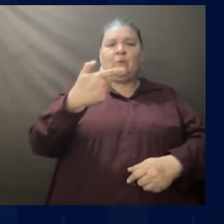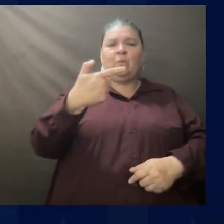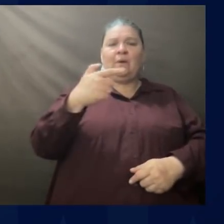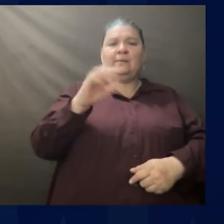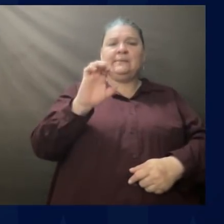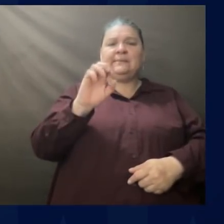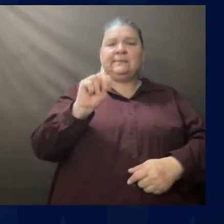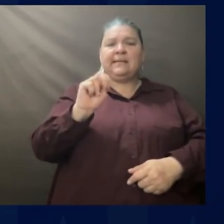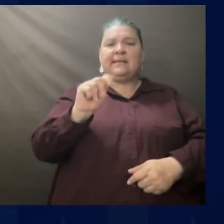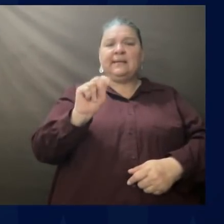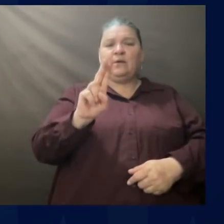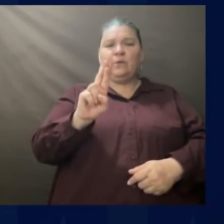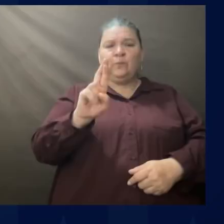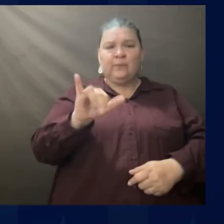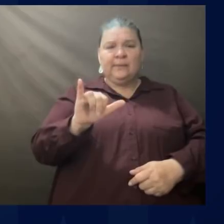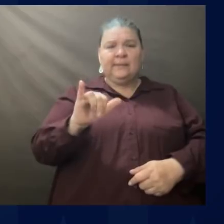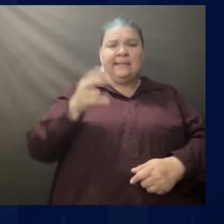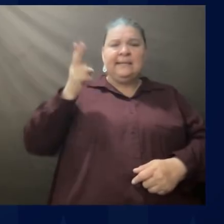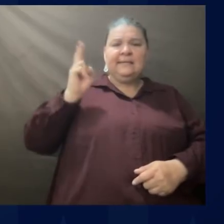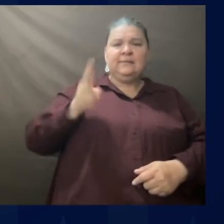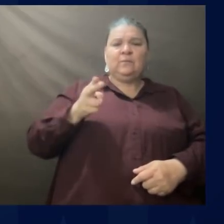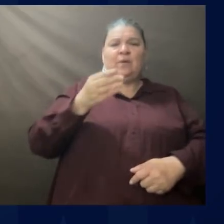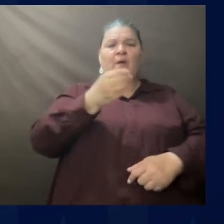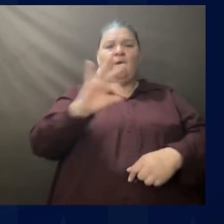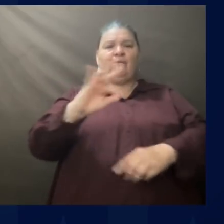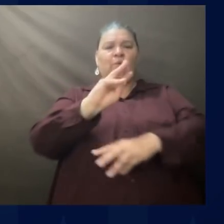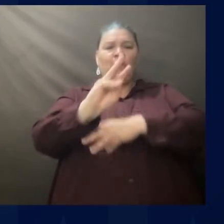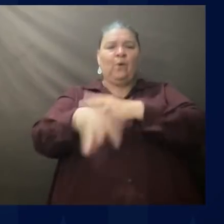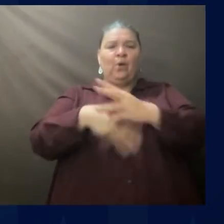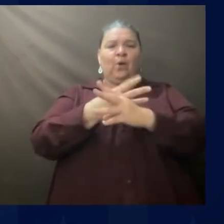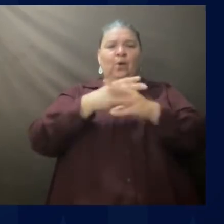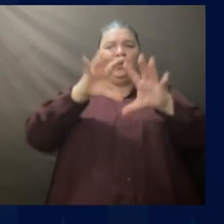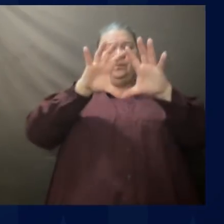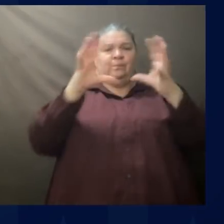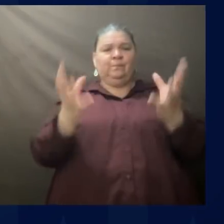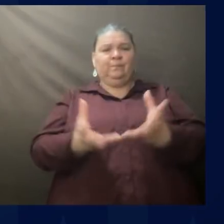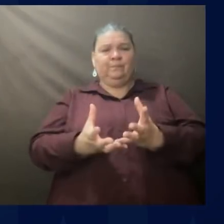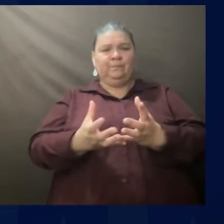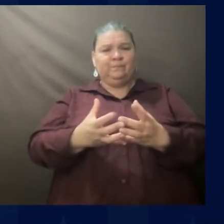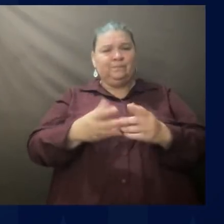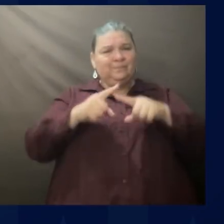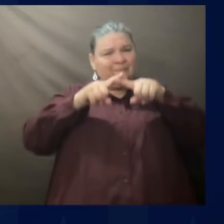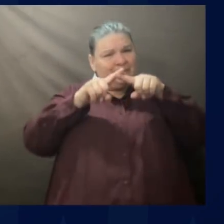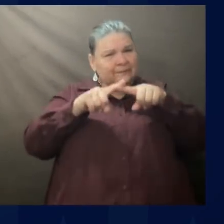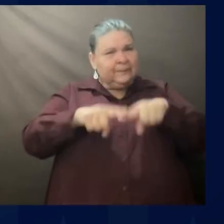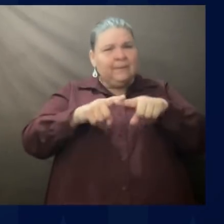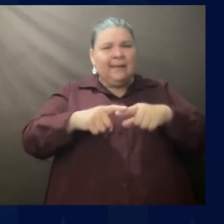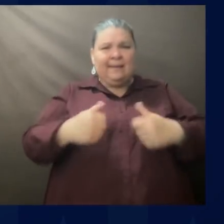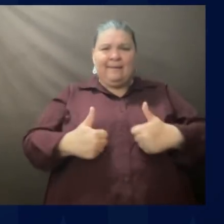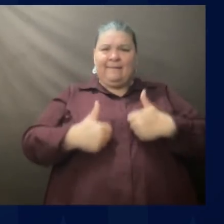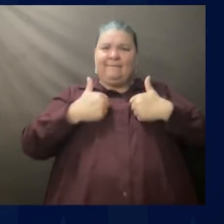and success of the American experiment. And in turn, that great experiment